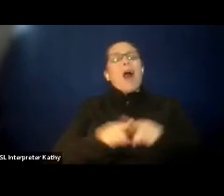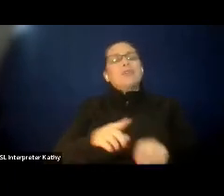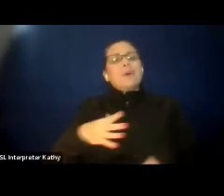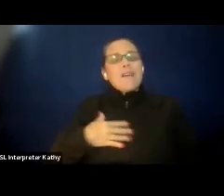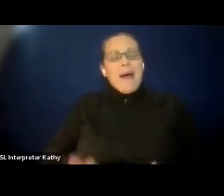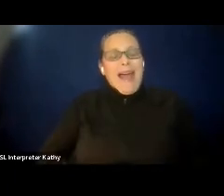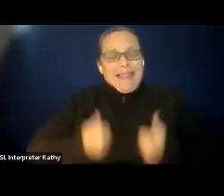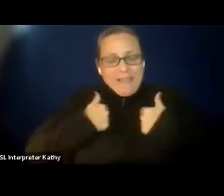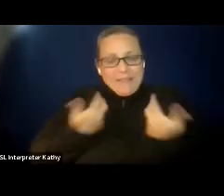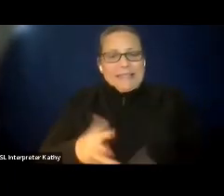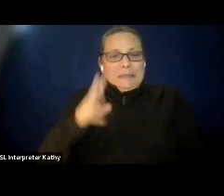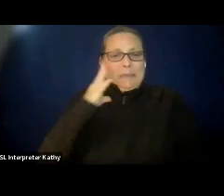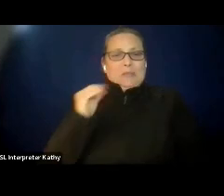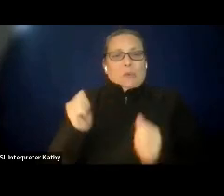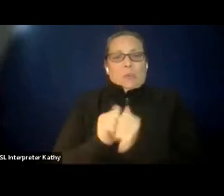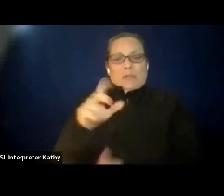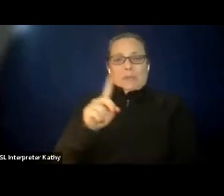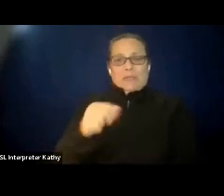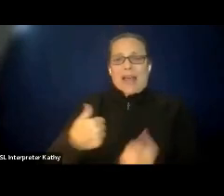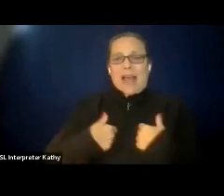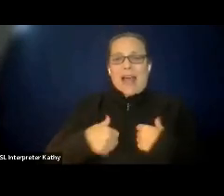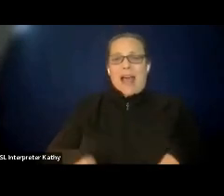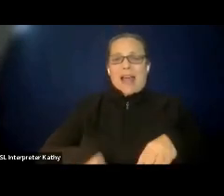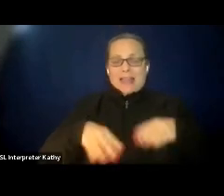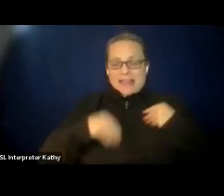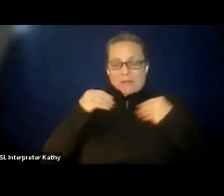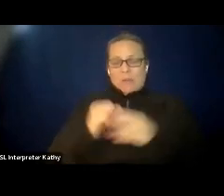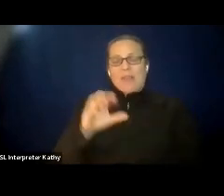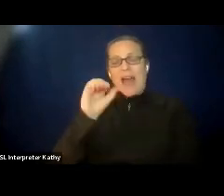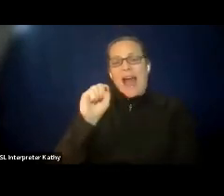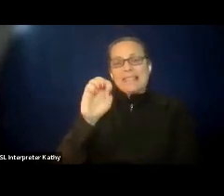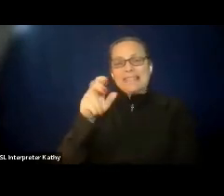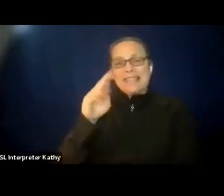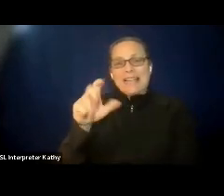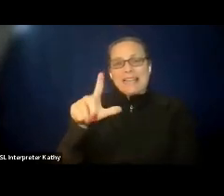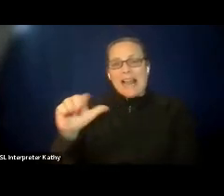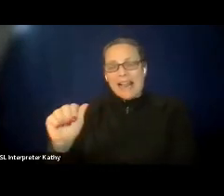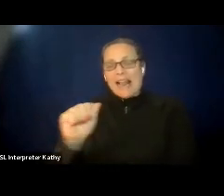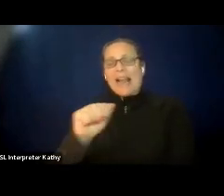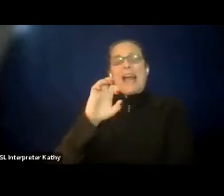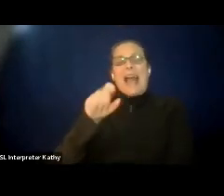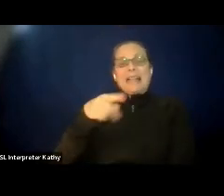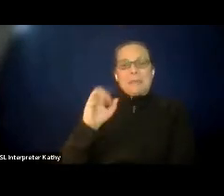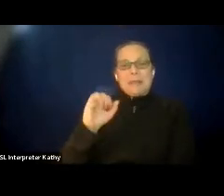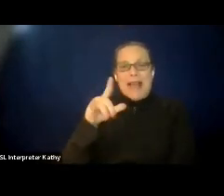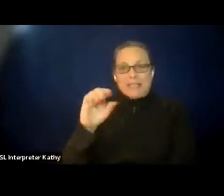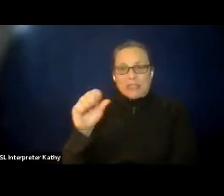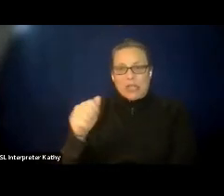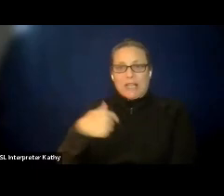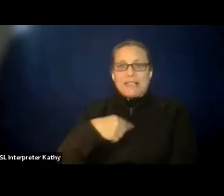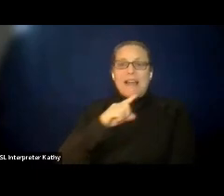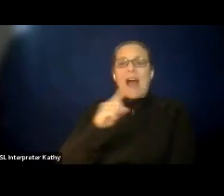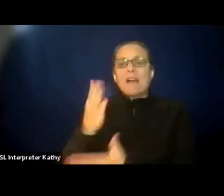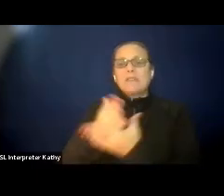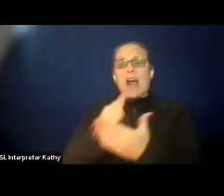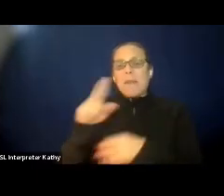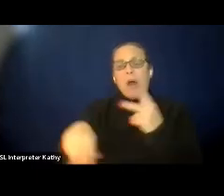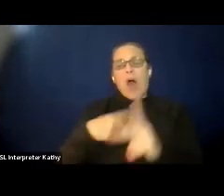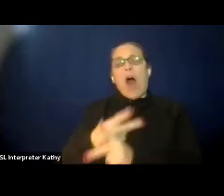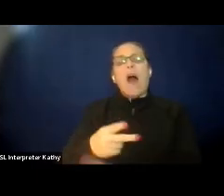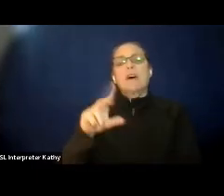media artist myself. I have a therapy practice and I'm I person with lived